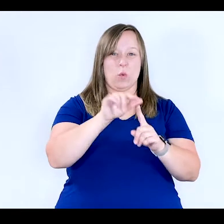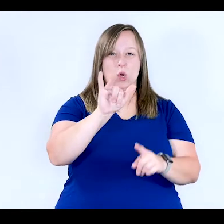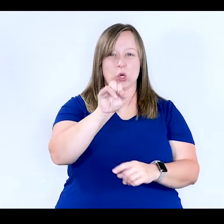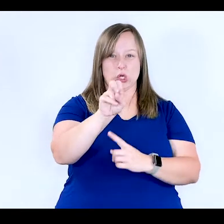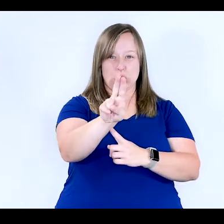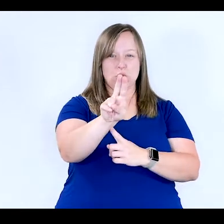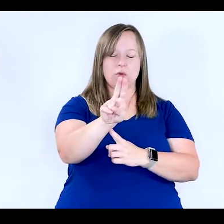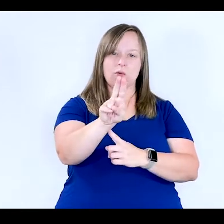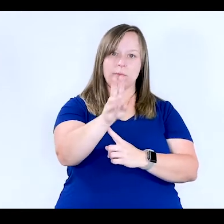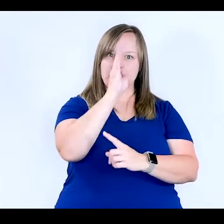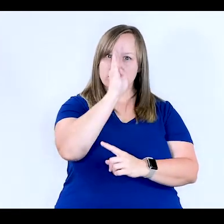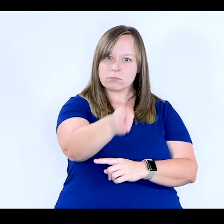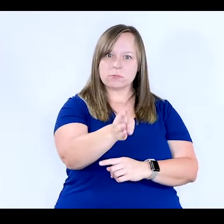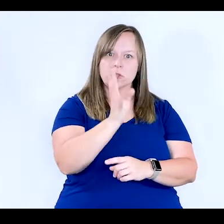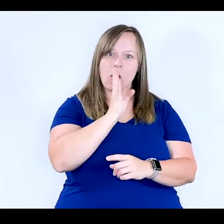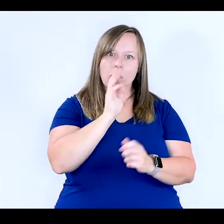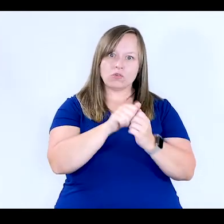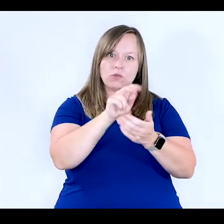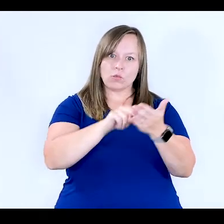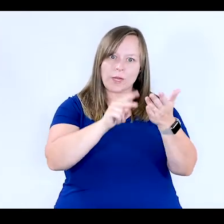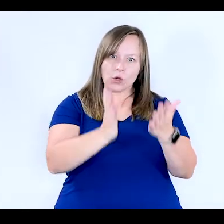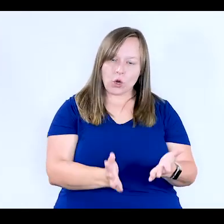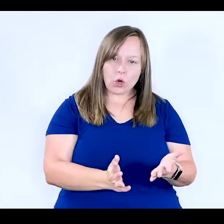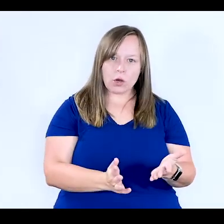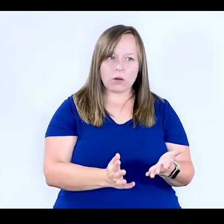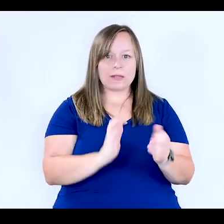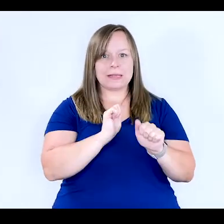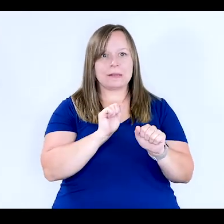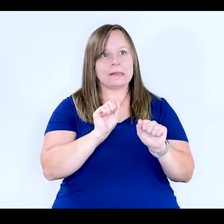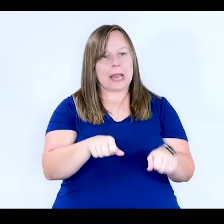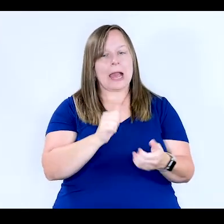makes it seem like you're talking directly to the reader which can better